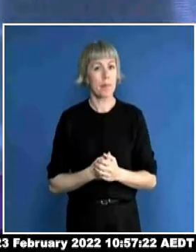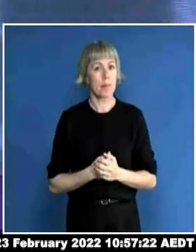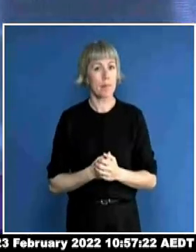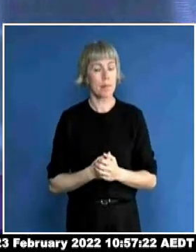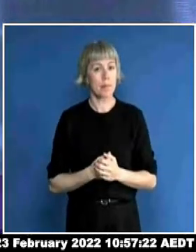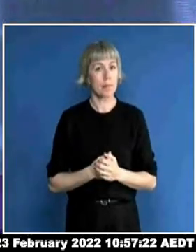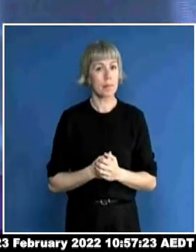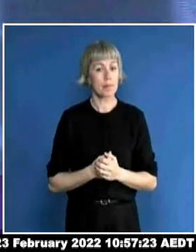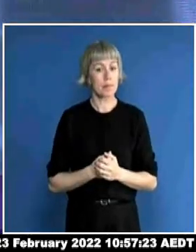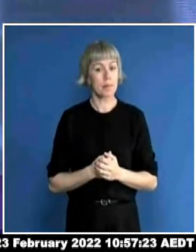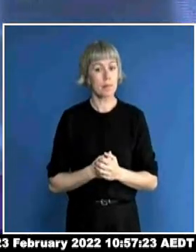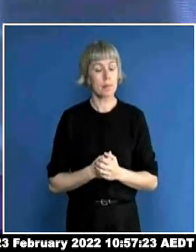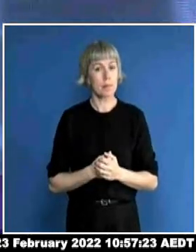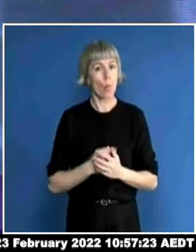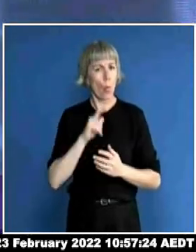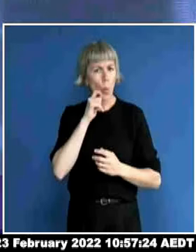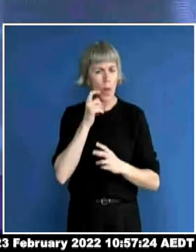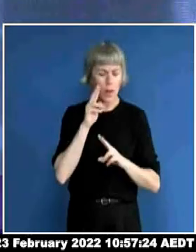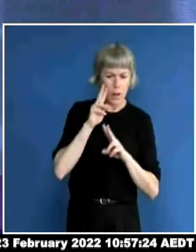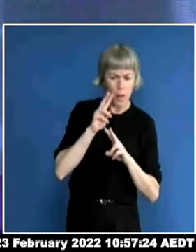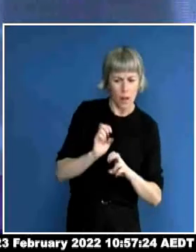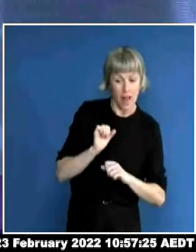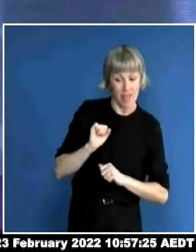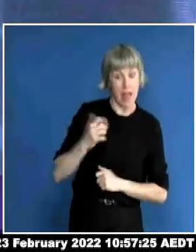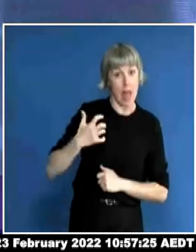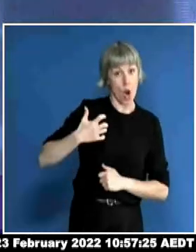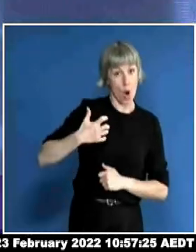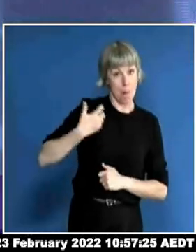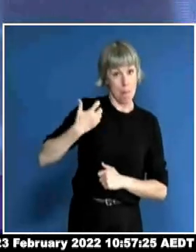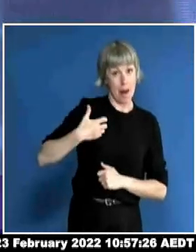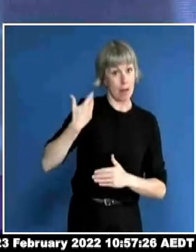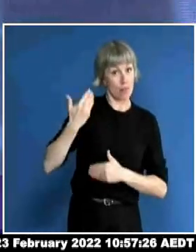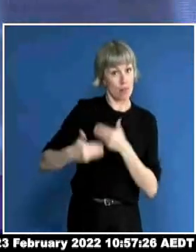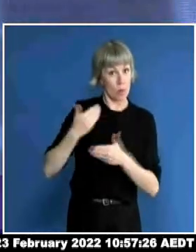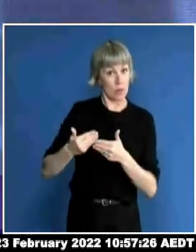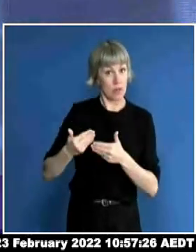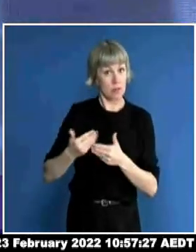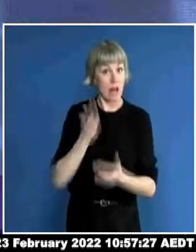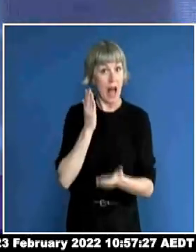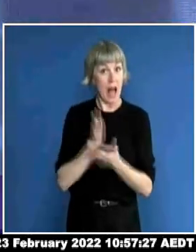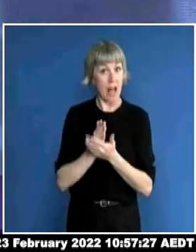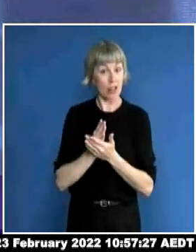processes were made clear to Mzia and whether AimBig took appropriate action to